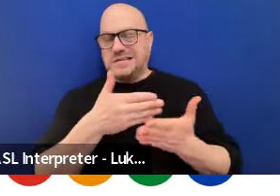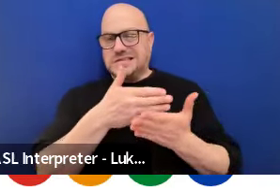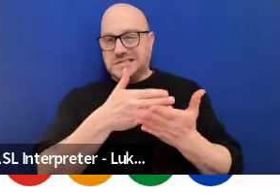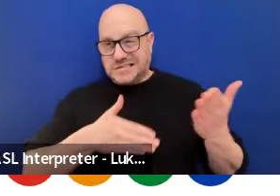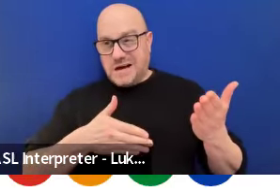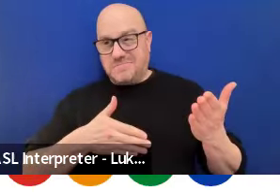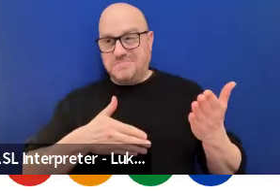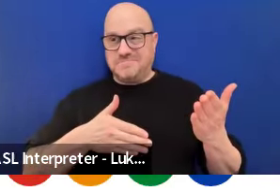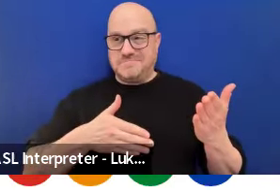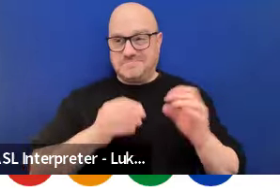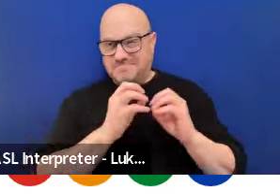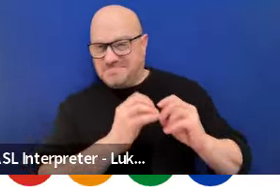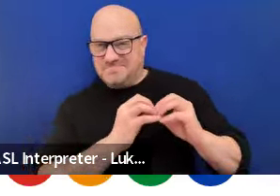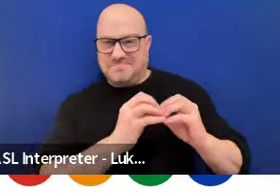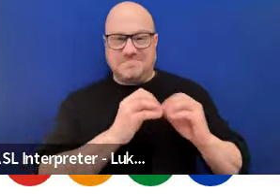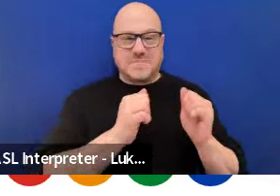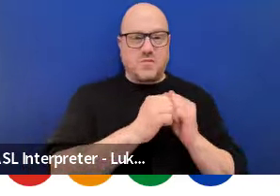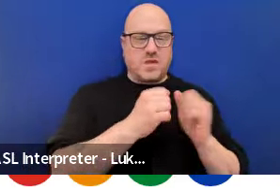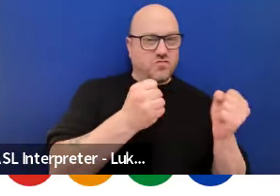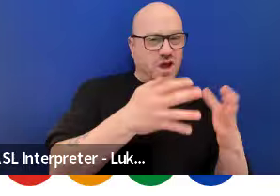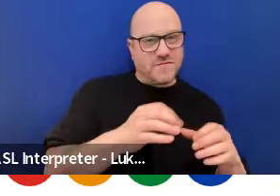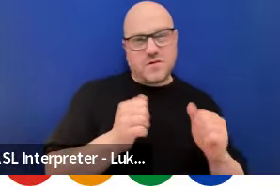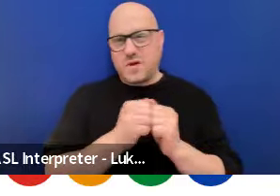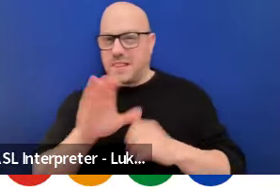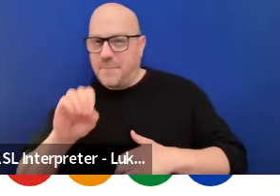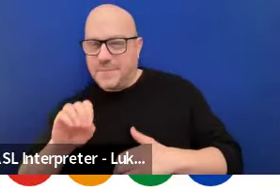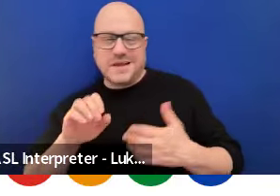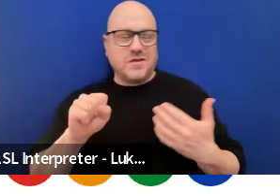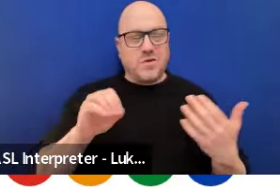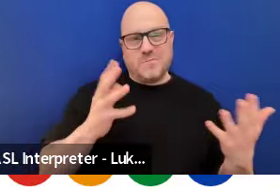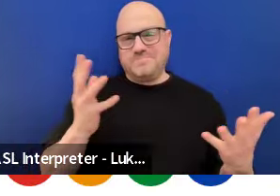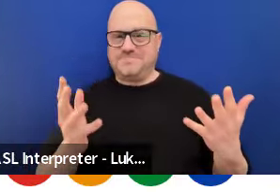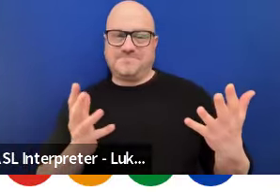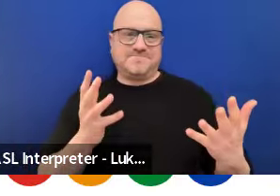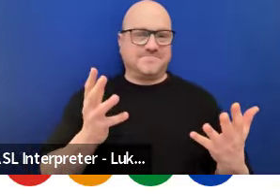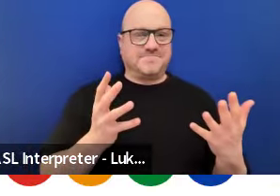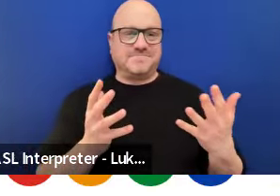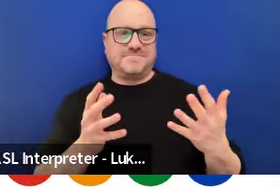TRICKY.